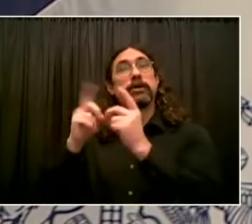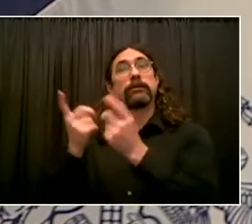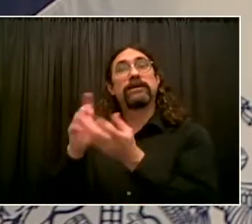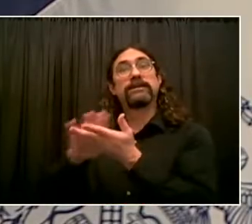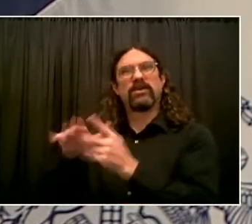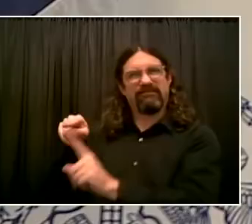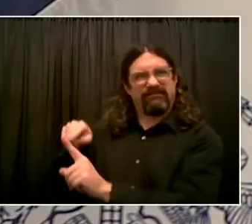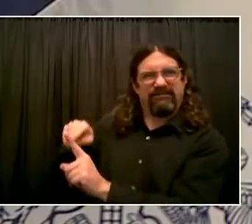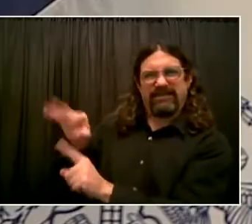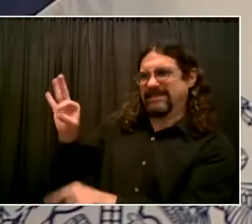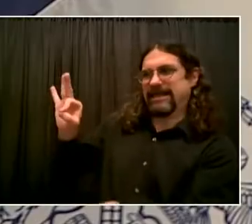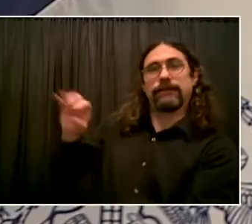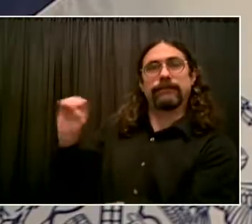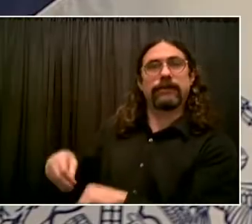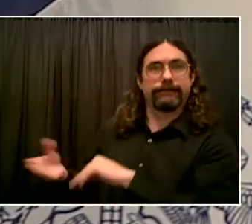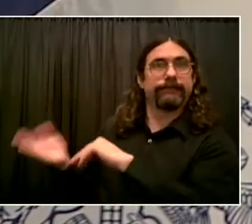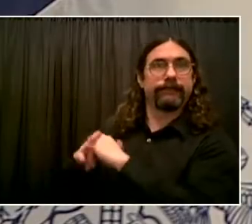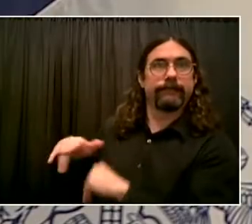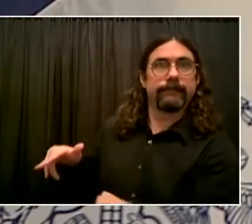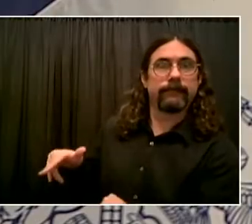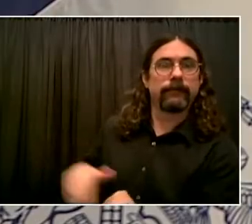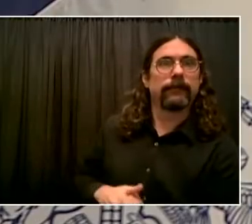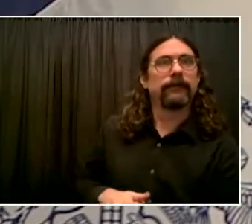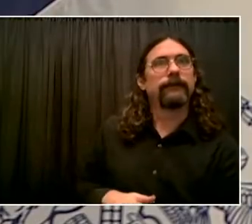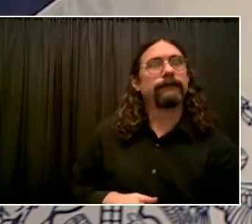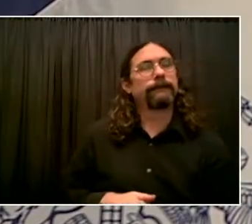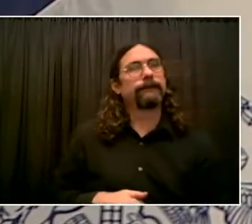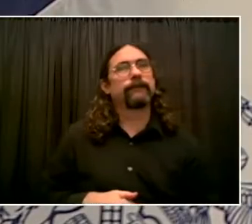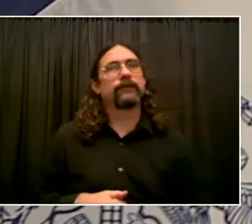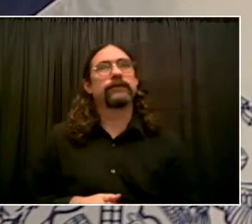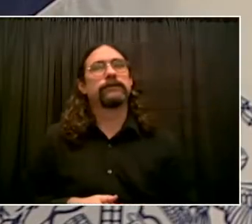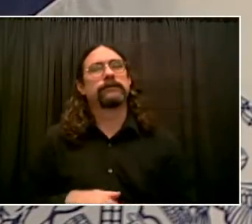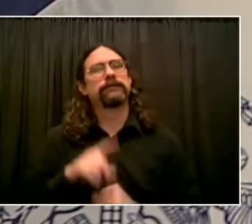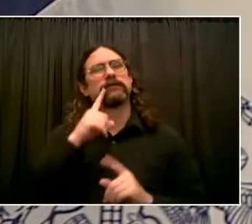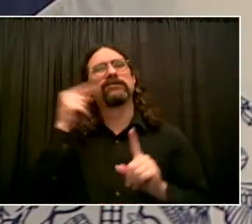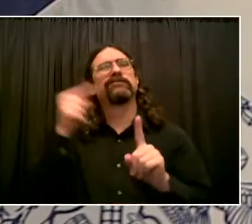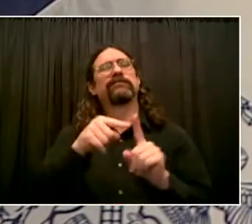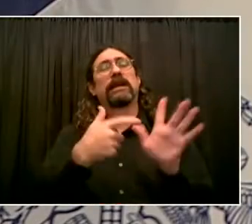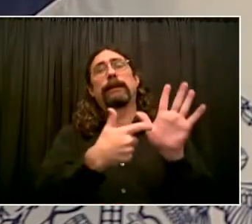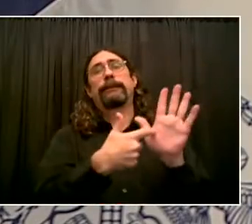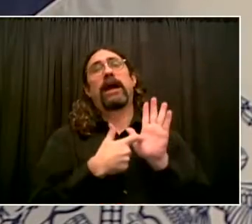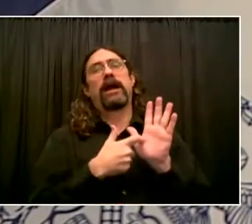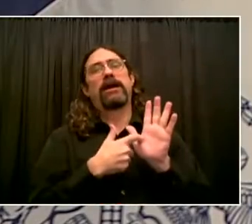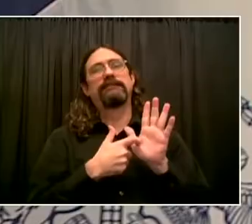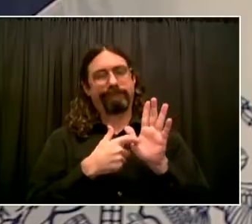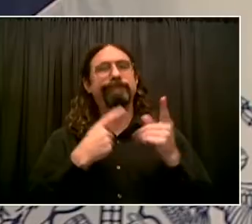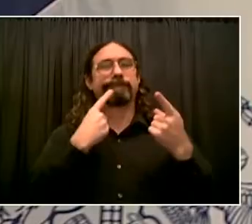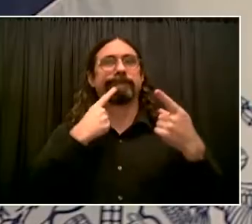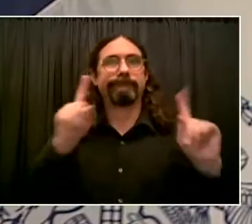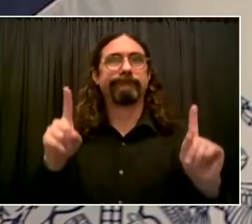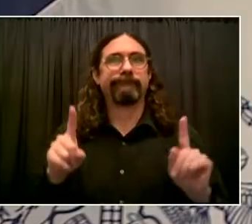WE EXPECTHA TT NUMBER TO GO UP A LOT. WE KNOW MANDATES